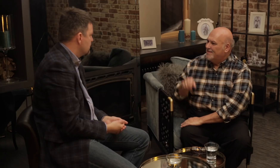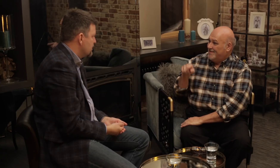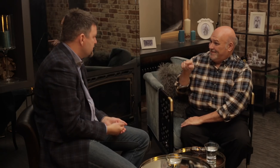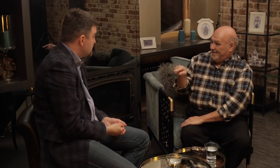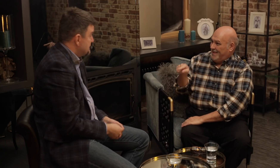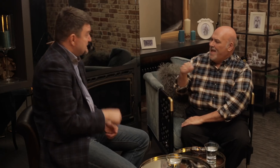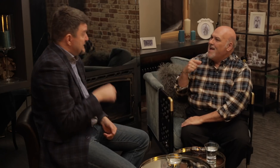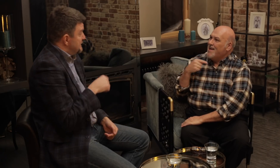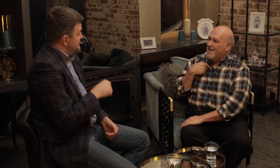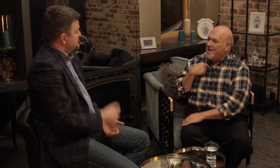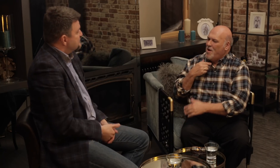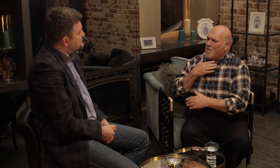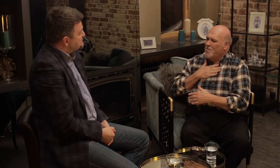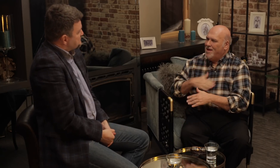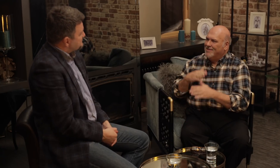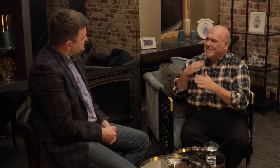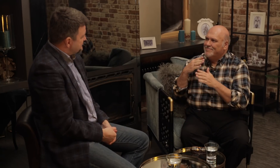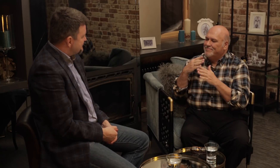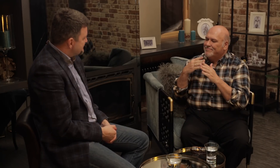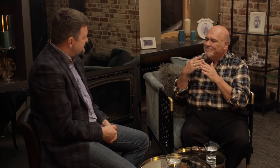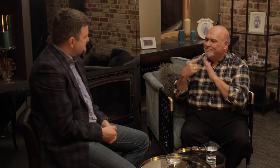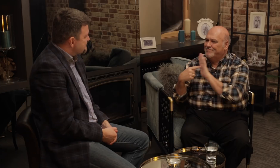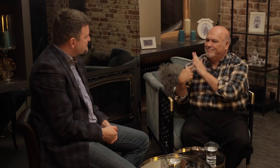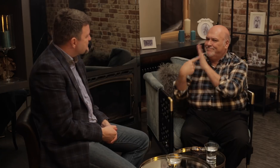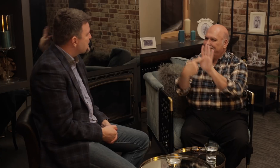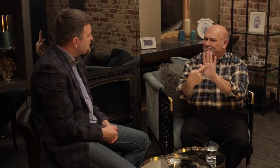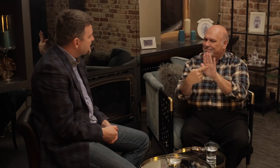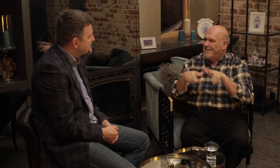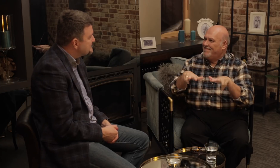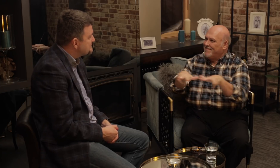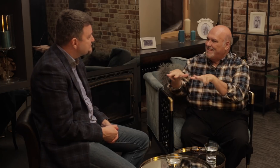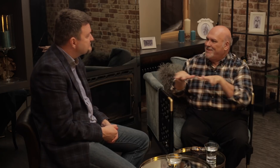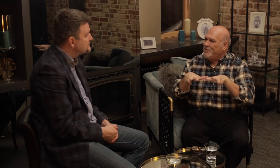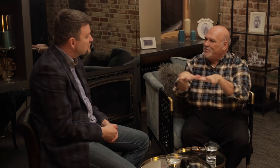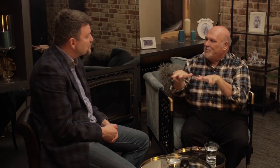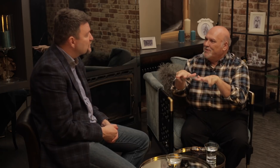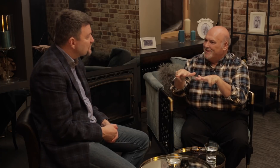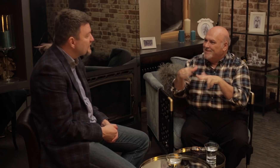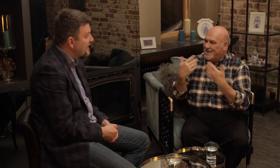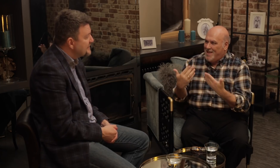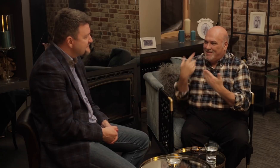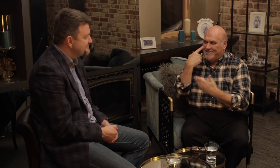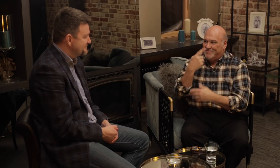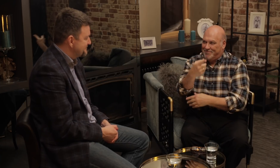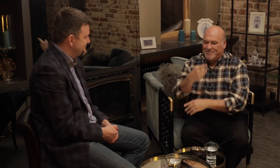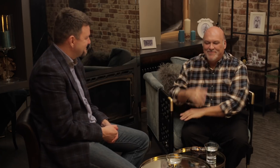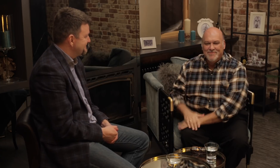I want to show the video so let’s have a look.